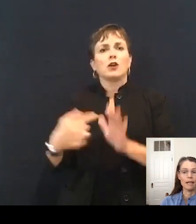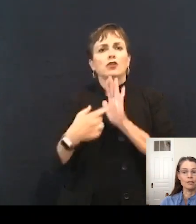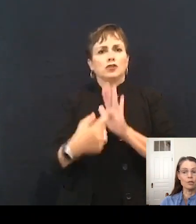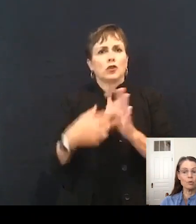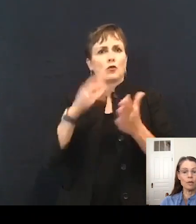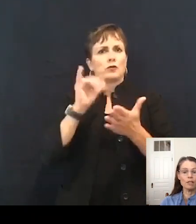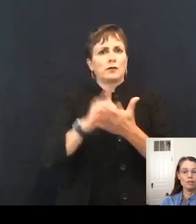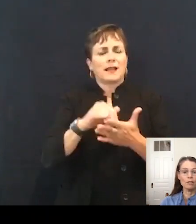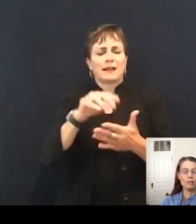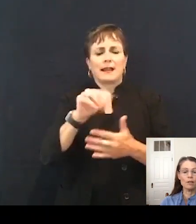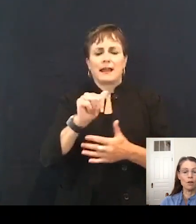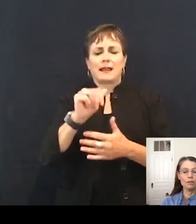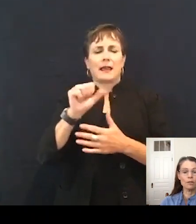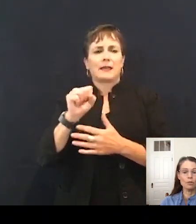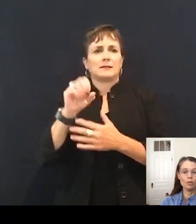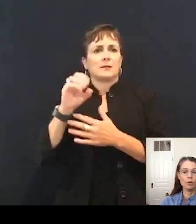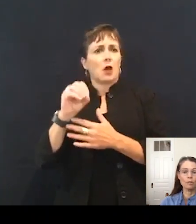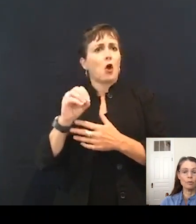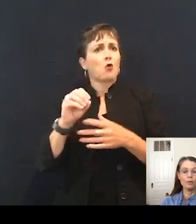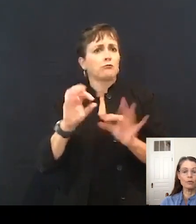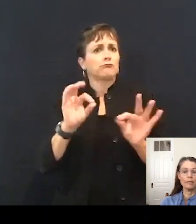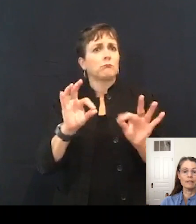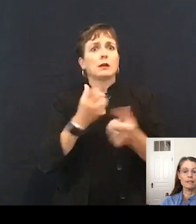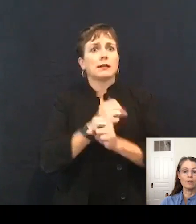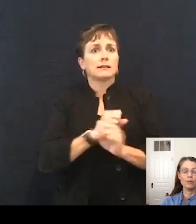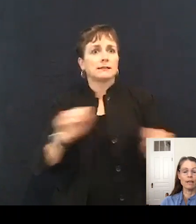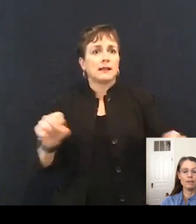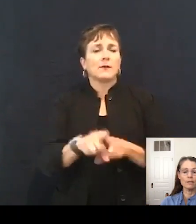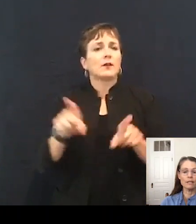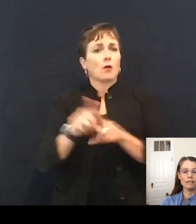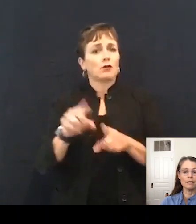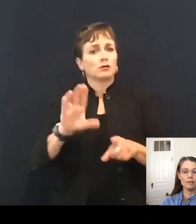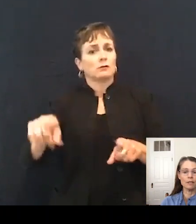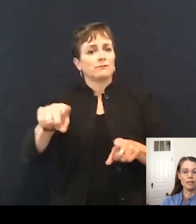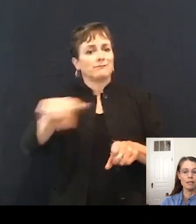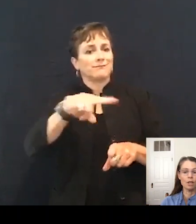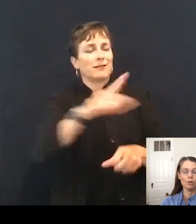And two patients also showed improvements in retinal sensitivity,